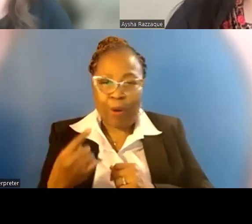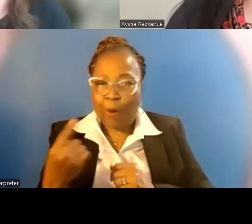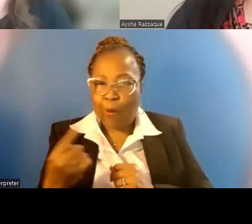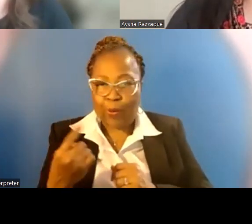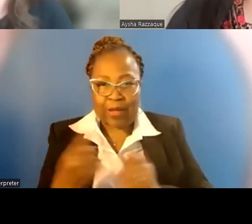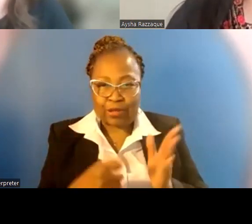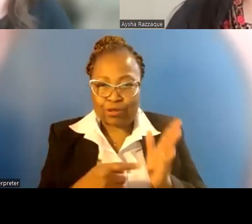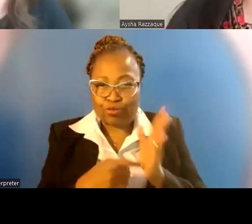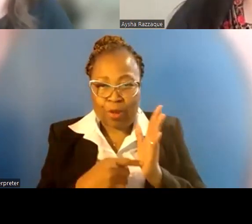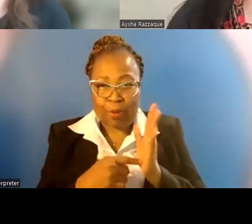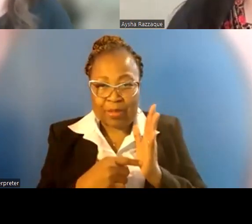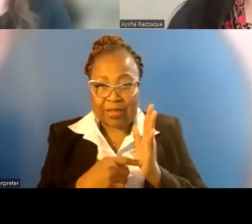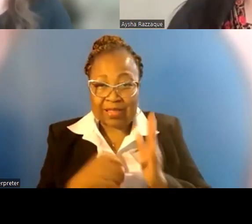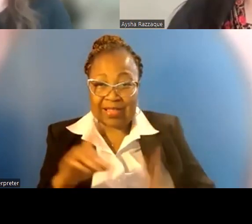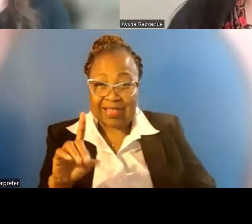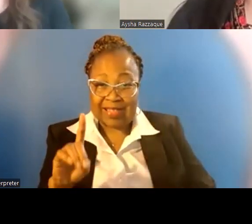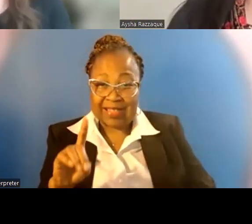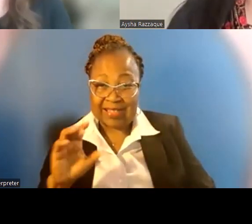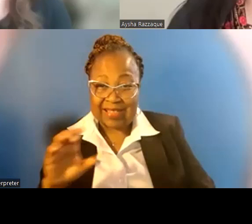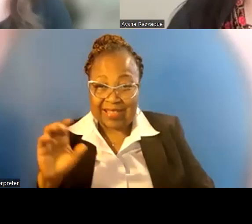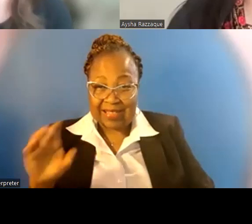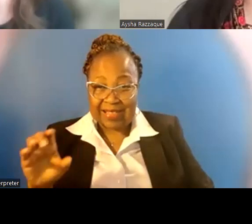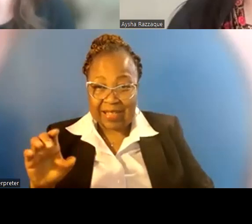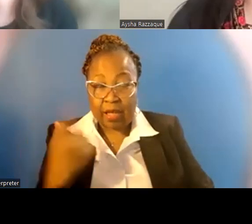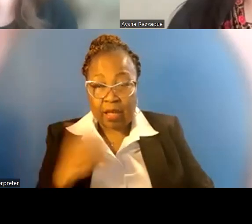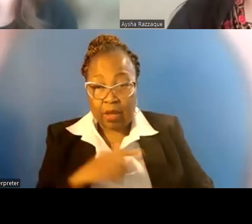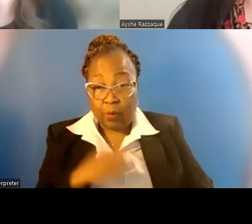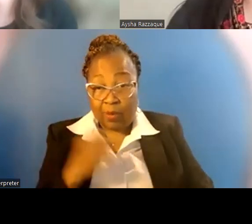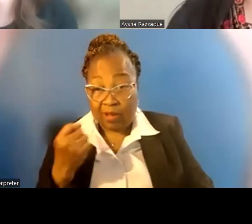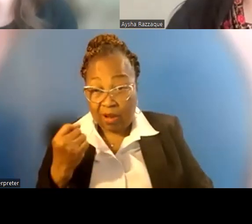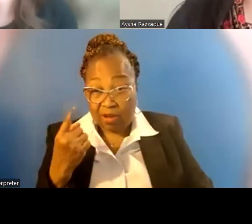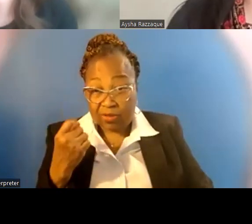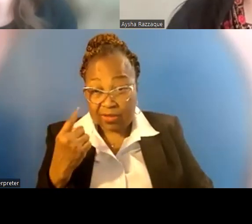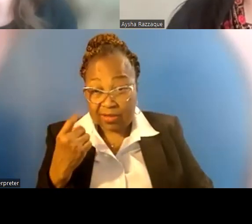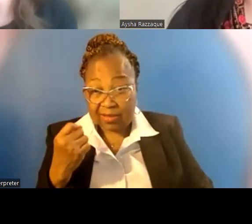the DCC because we understand that there is a huge diversity